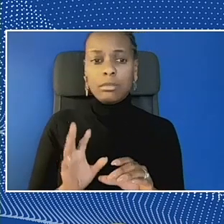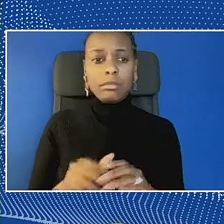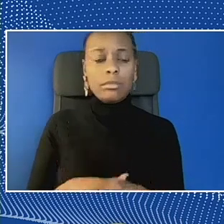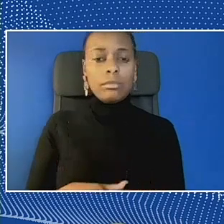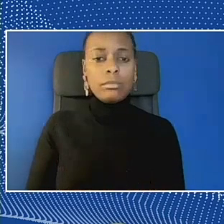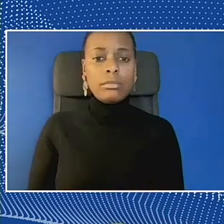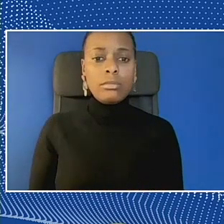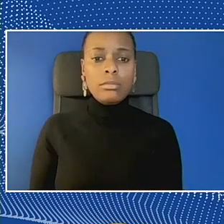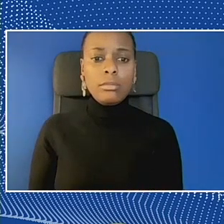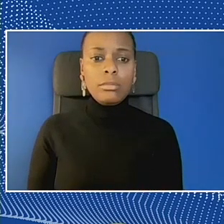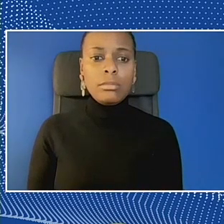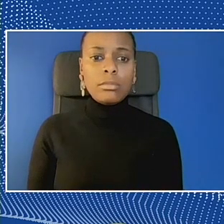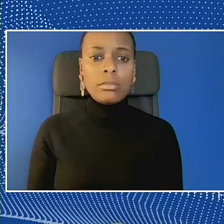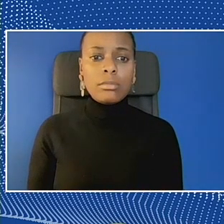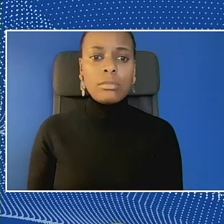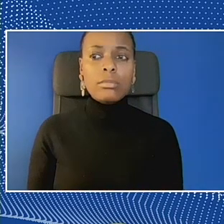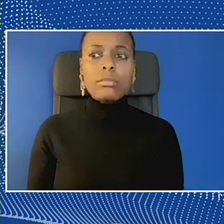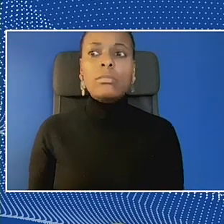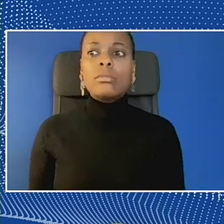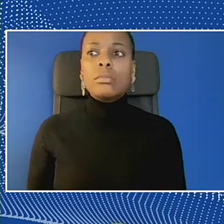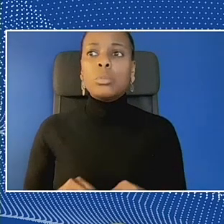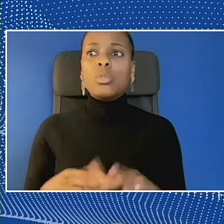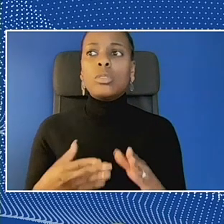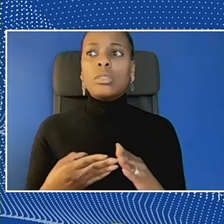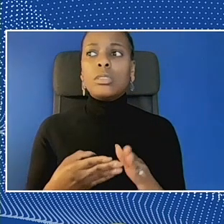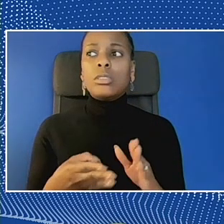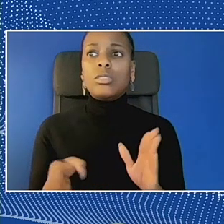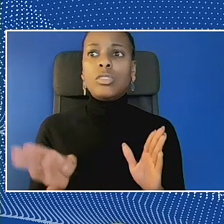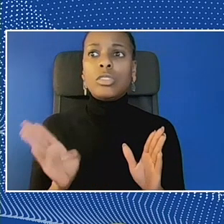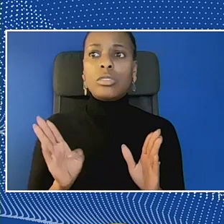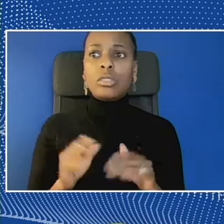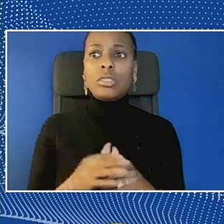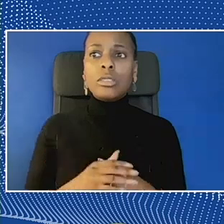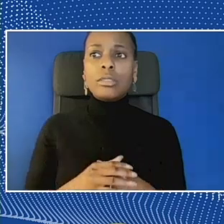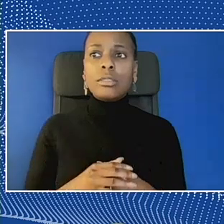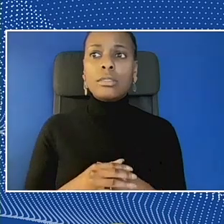More generally, I cannot stress enough how